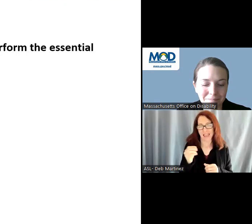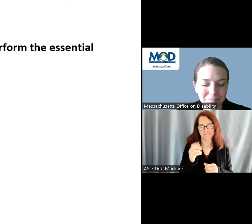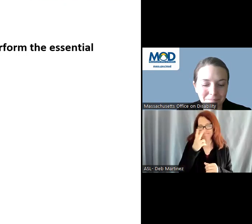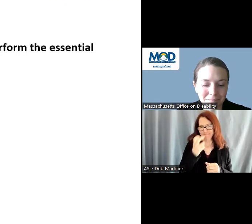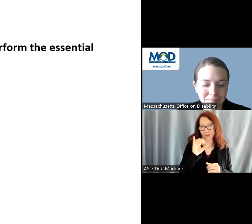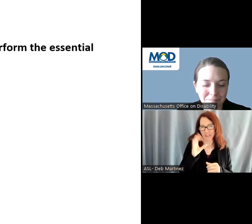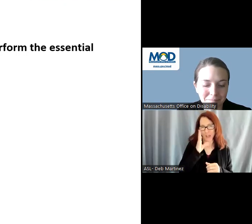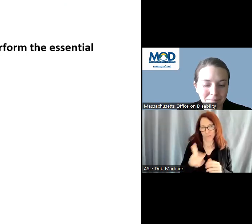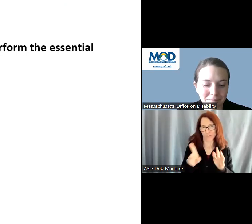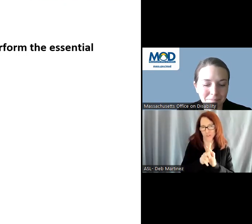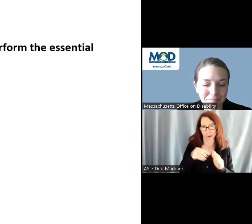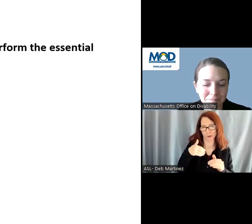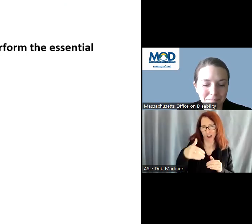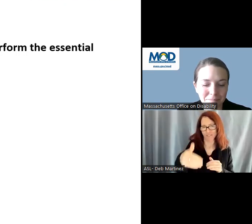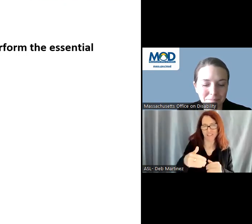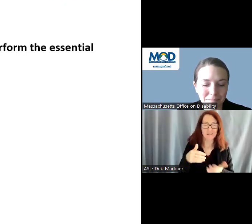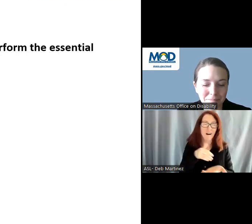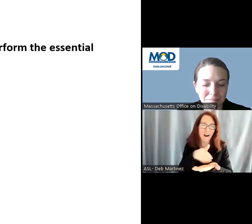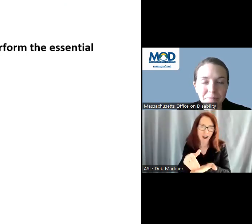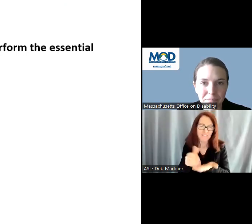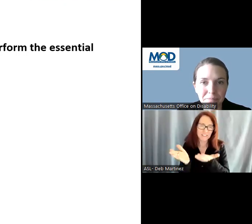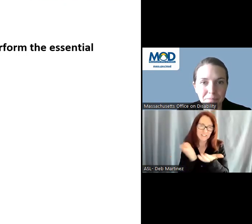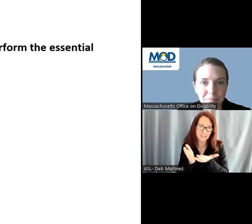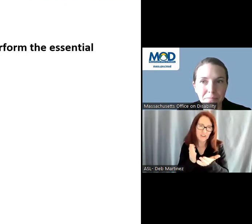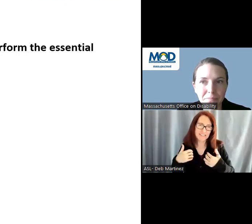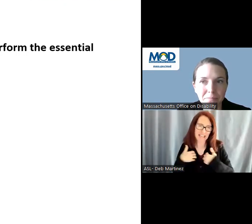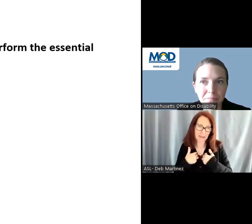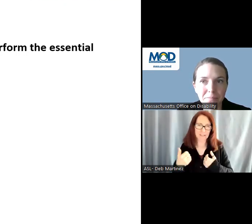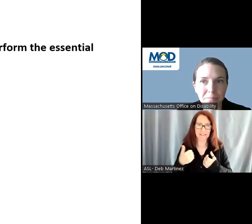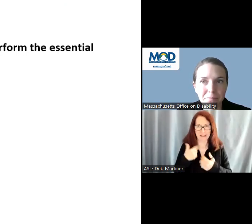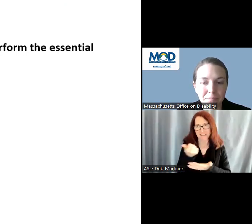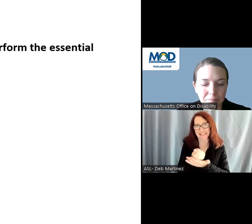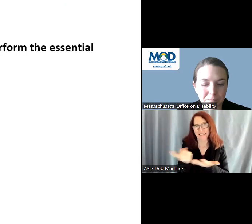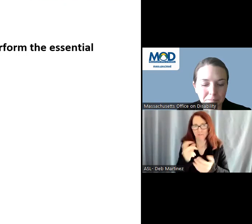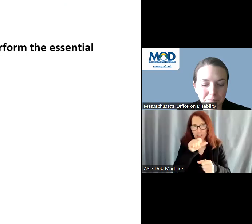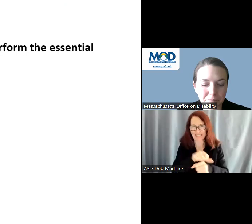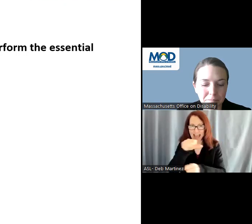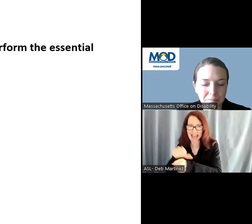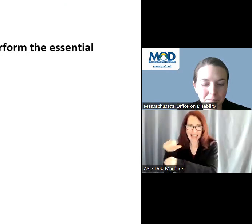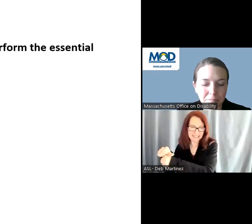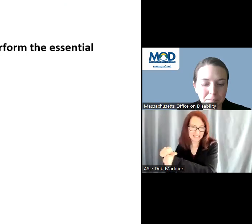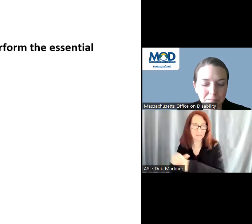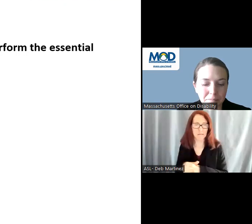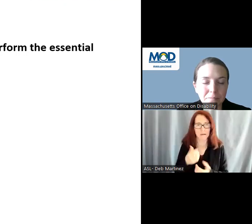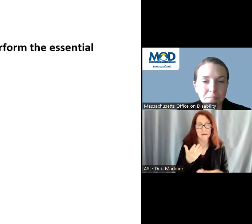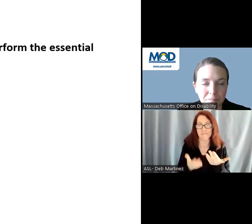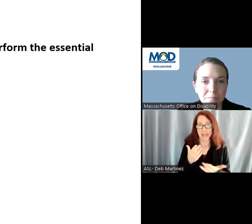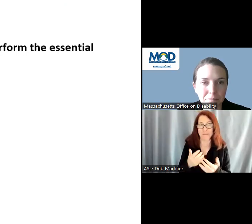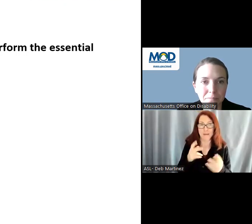Often service animals are trained to perform more than one task whether it's for just one disability or multiple disabilities but that